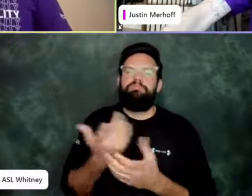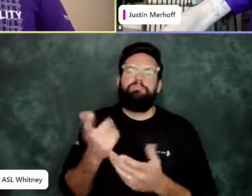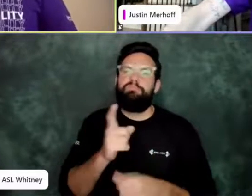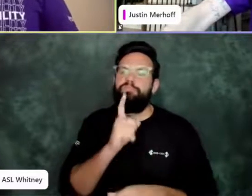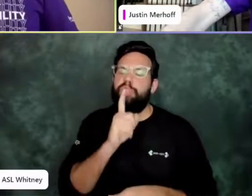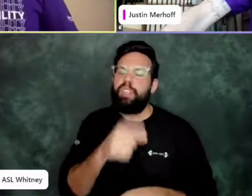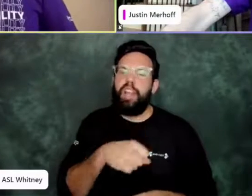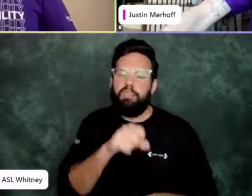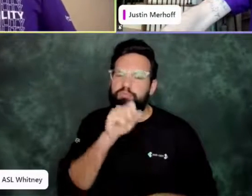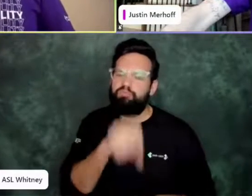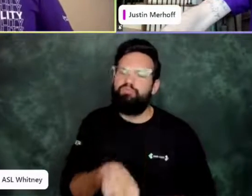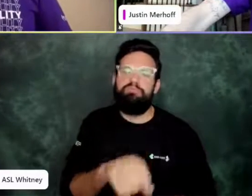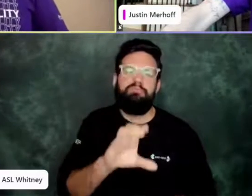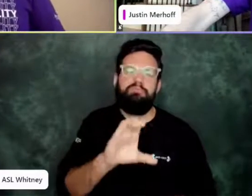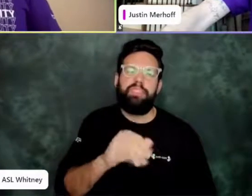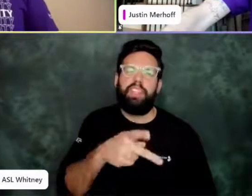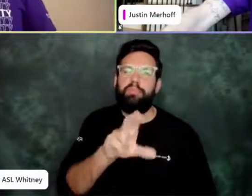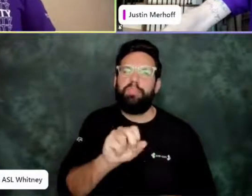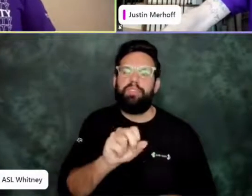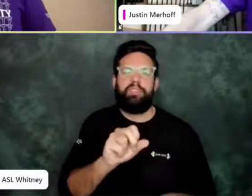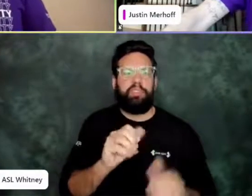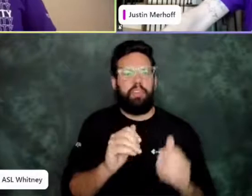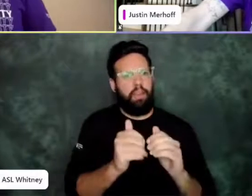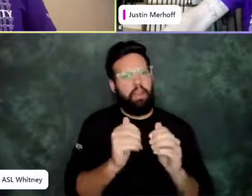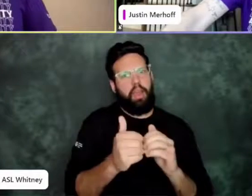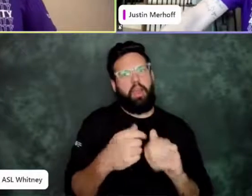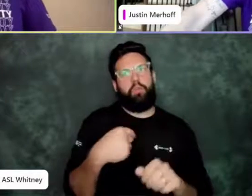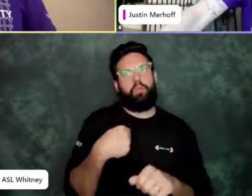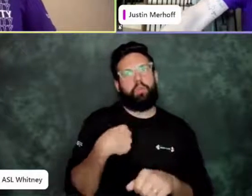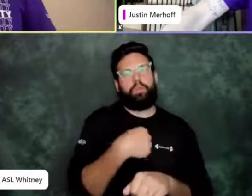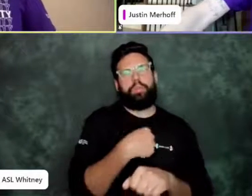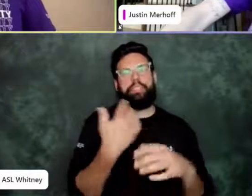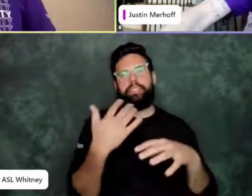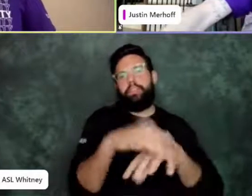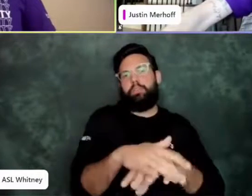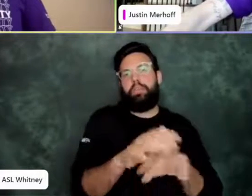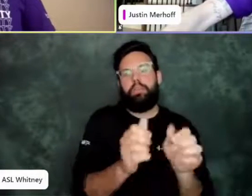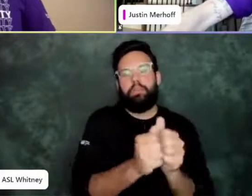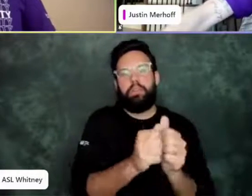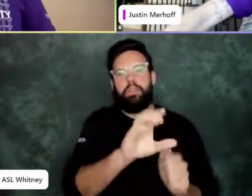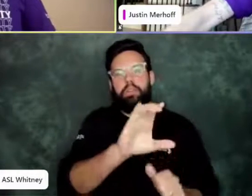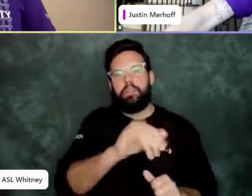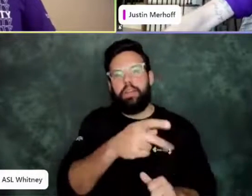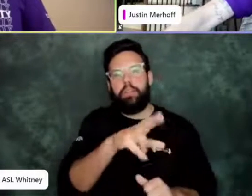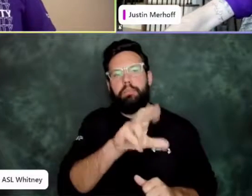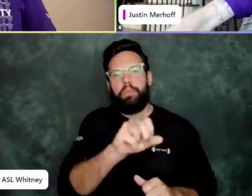I like our integrations with Cypress. I think it's a super fun, easy to use, super functional tool.